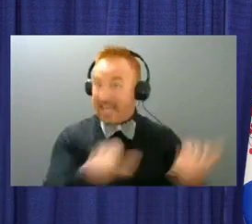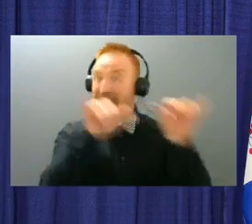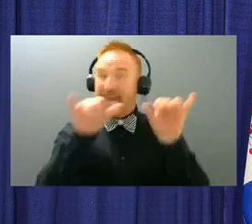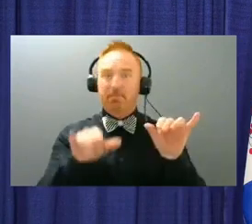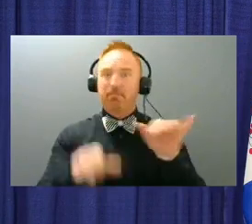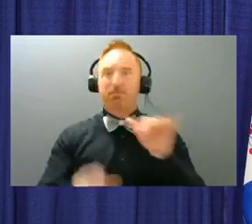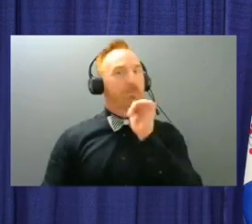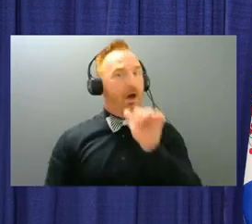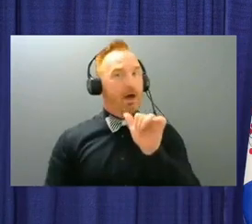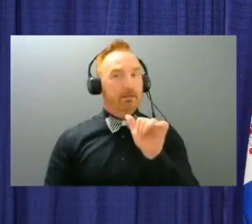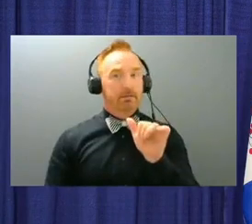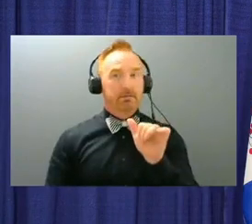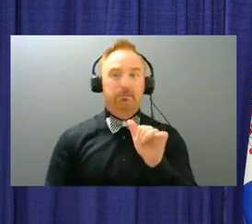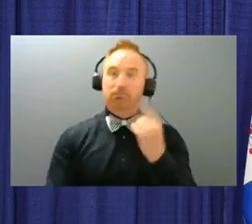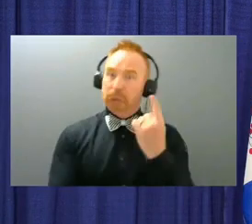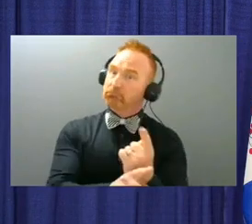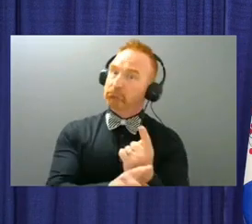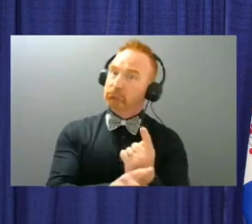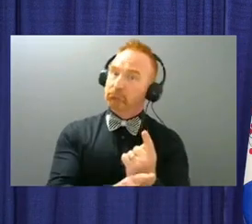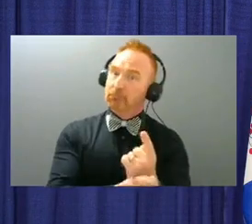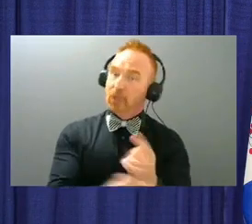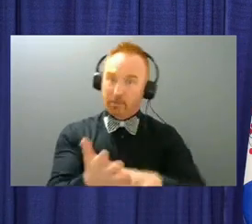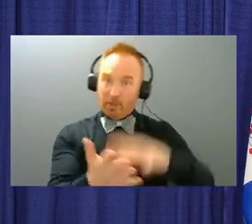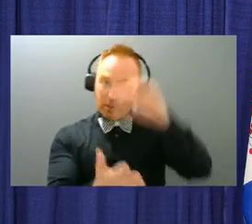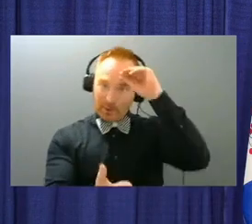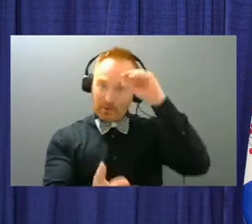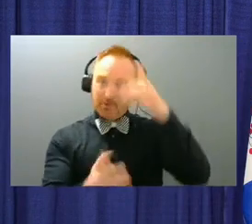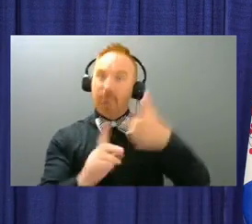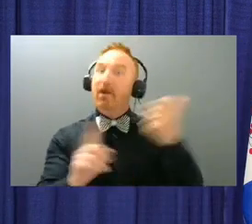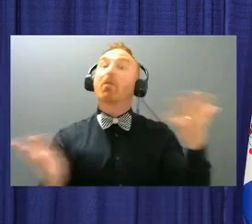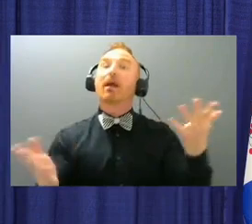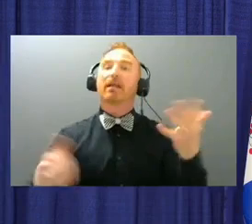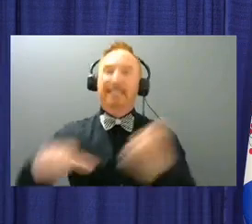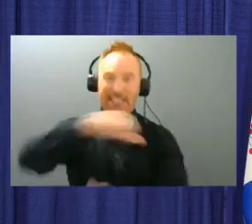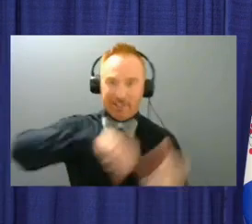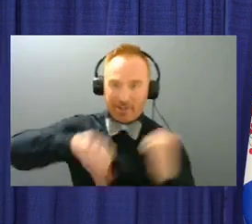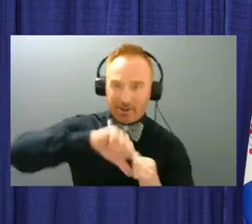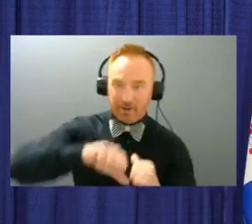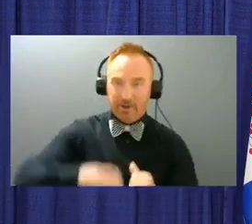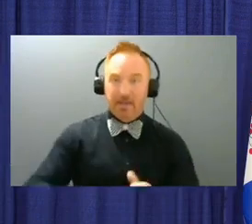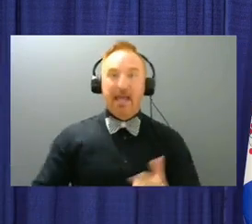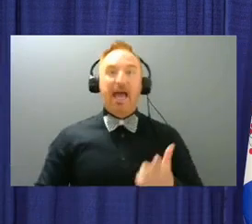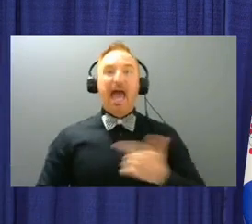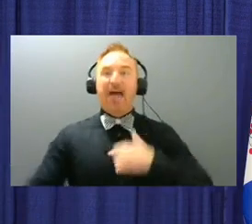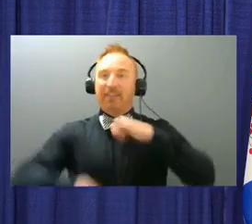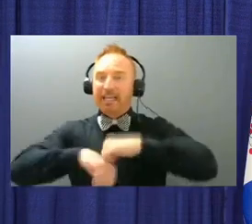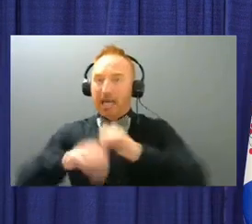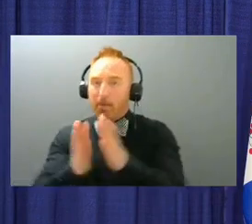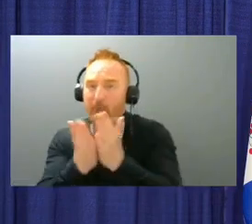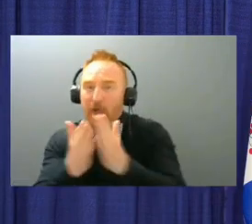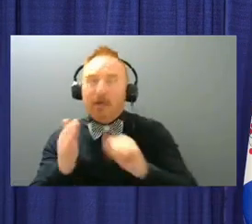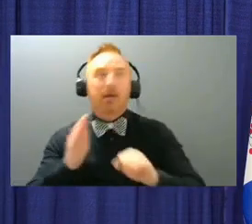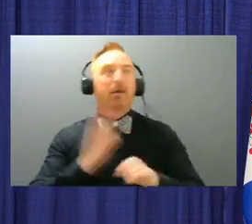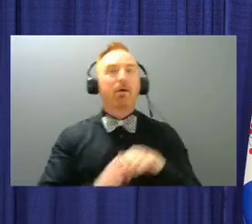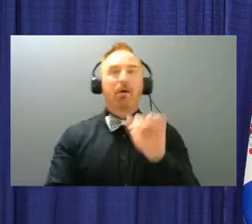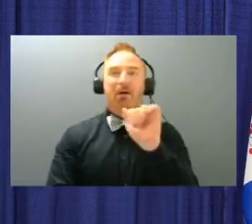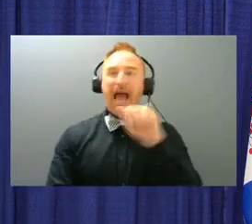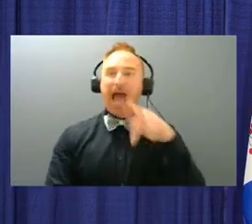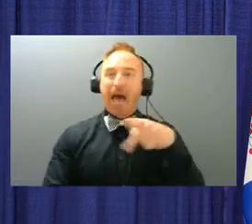learn from each other. There is no textbook or app or program for this work.